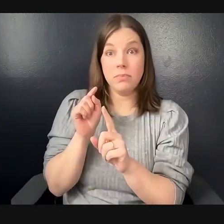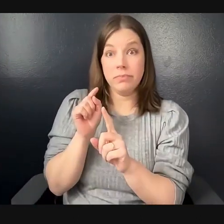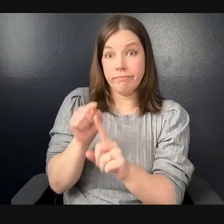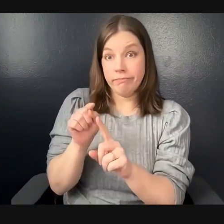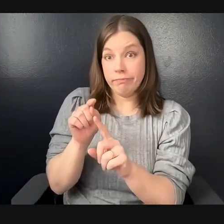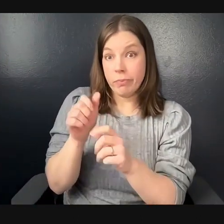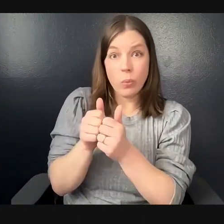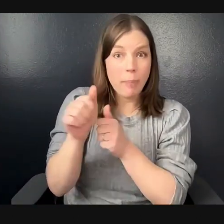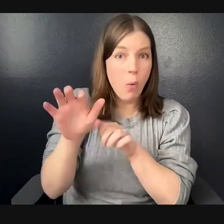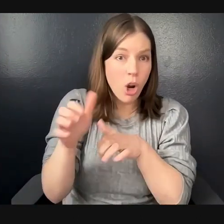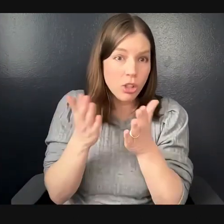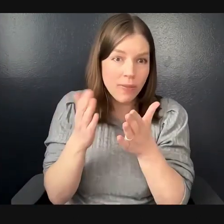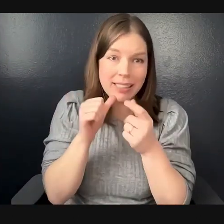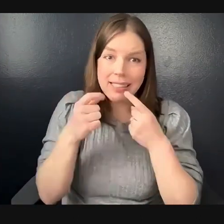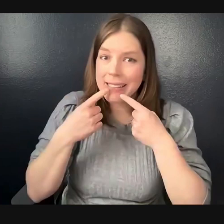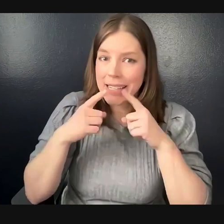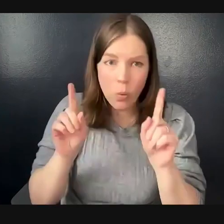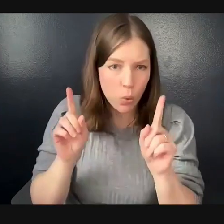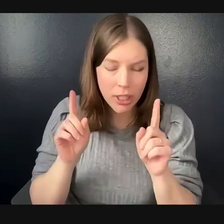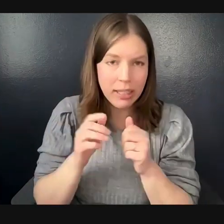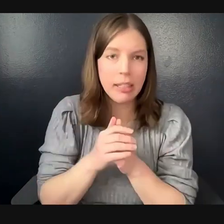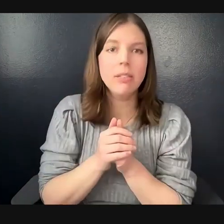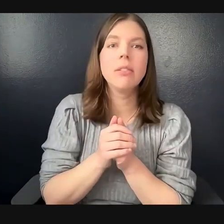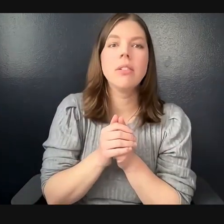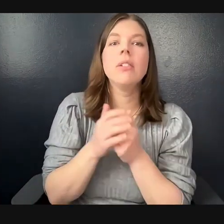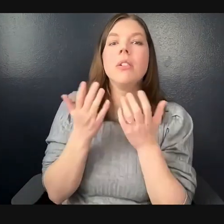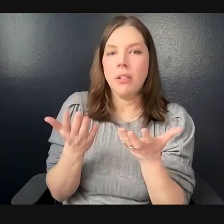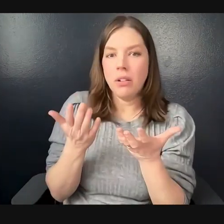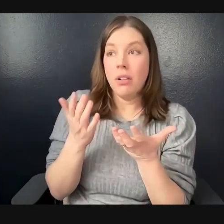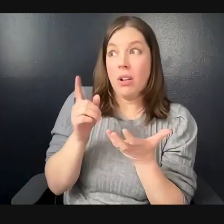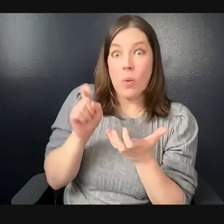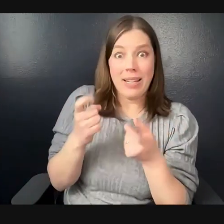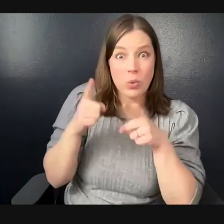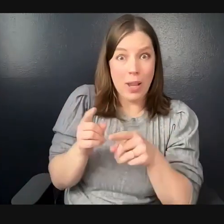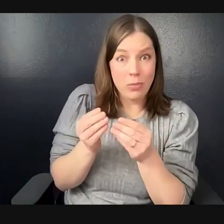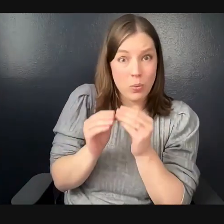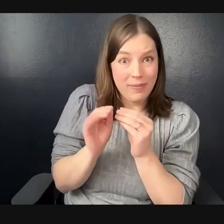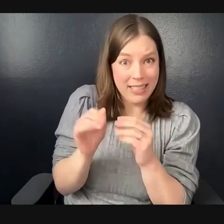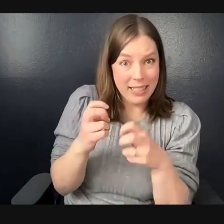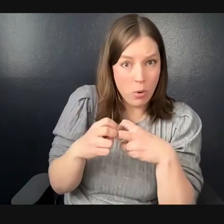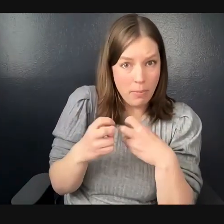Let's say, in that instance of remote CART services not being effective, what needs to happen in order to resolve it?